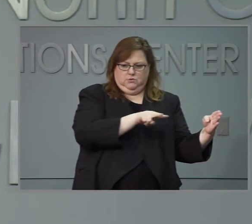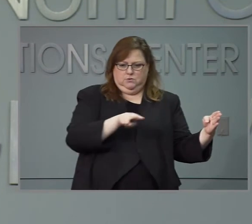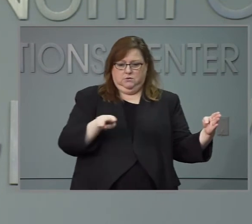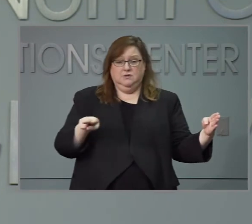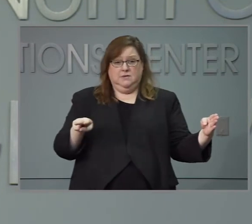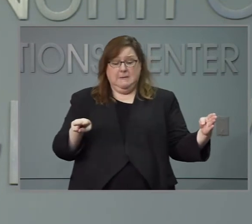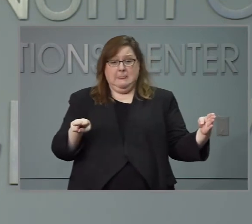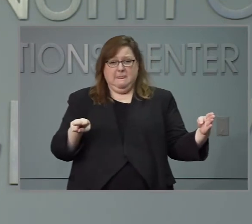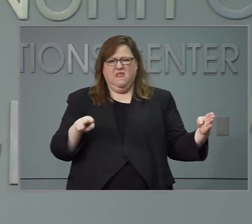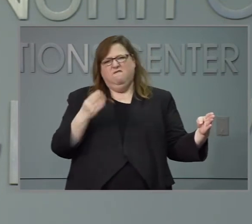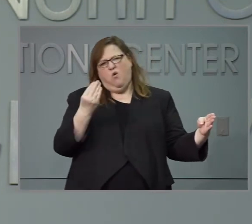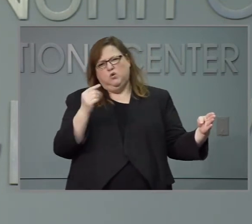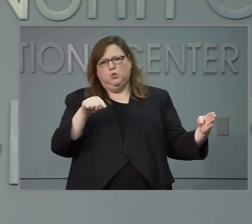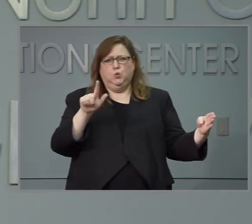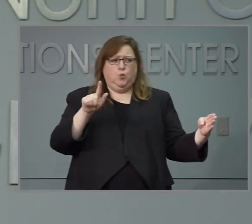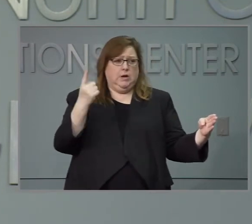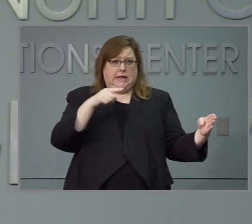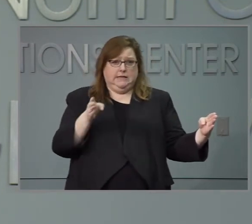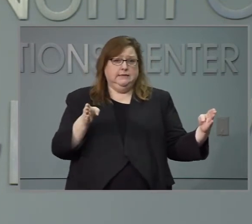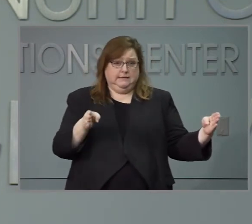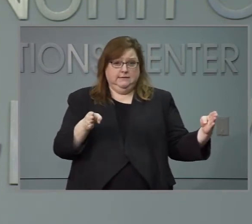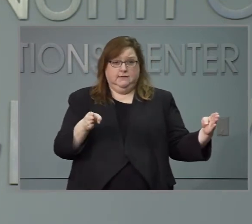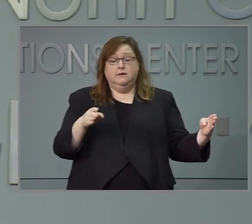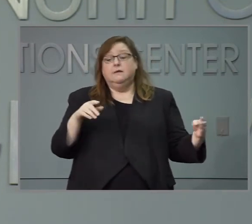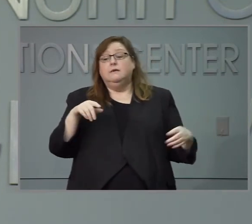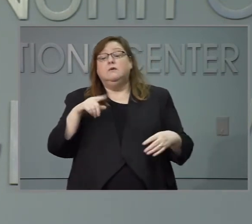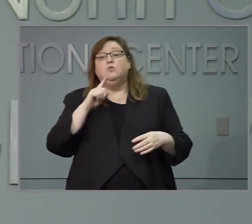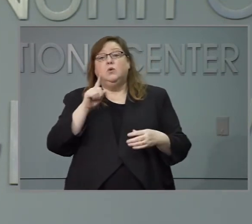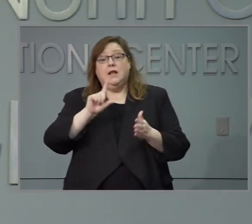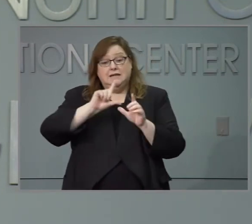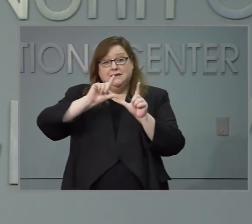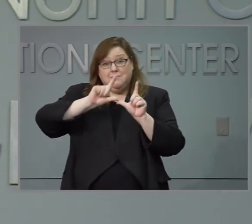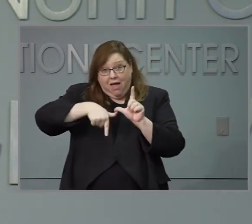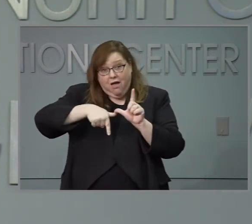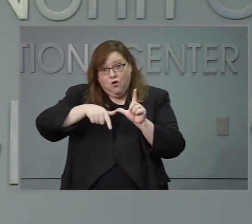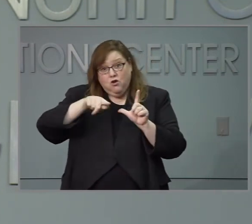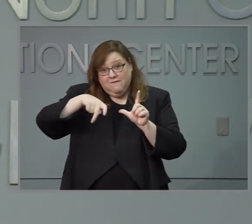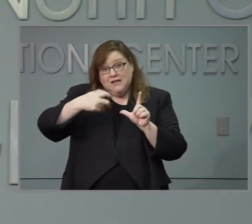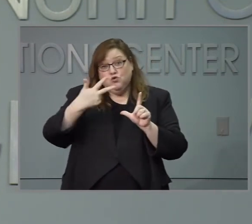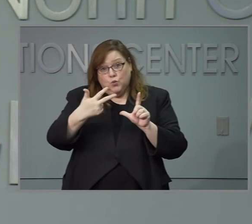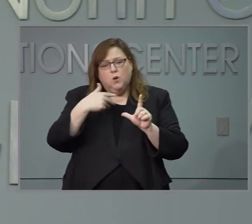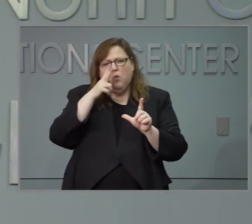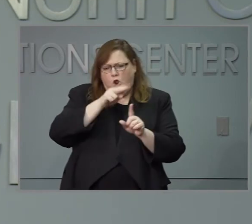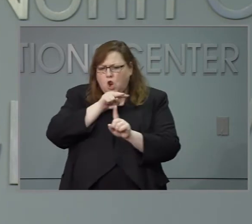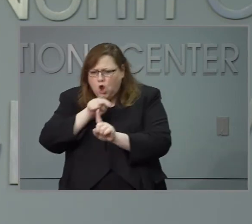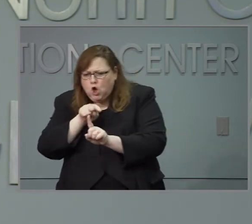Lt. Gov. Forest: LO PRIMERO QUE TENEMOS QUE HACER ES ELEVAR EL SUELDO A LOS MAESTROS, POR LO MENOS EL PROMEDIO NACIONAL, EL